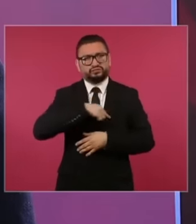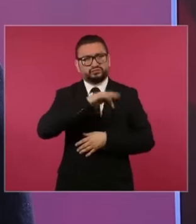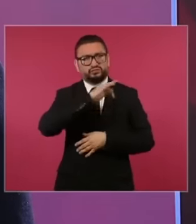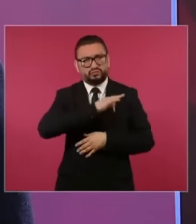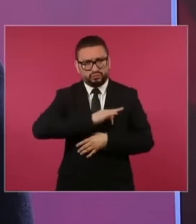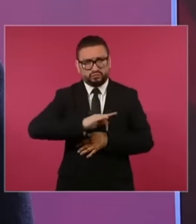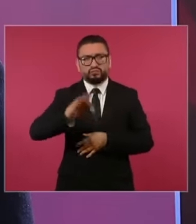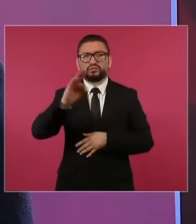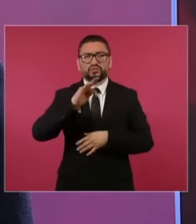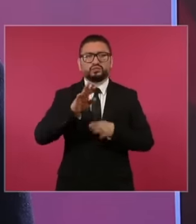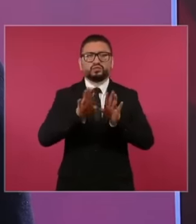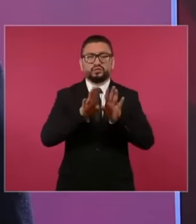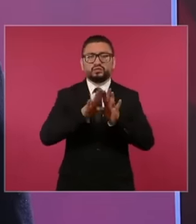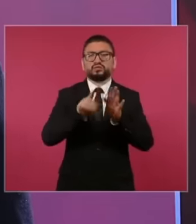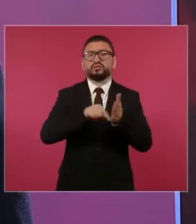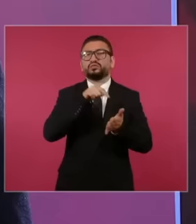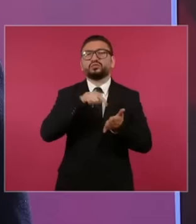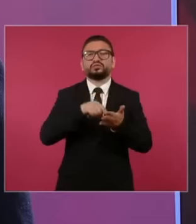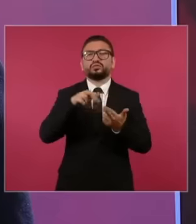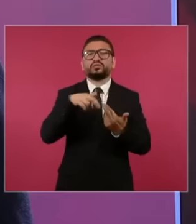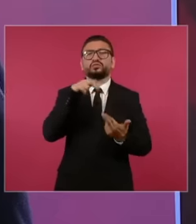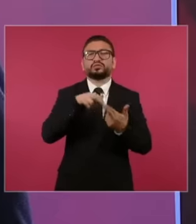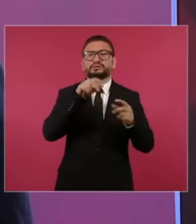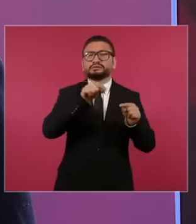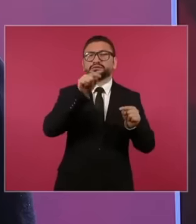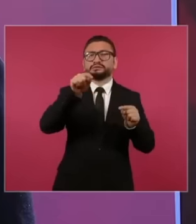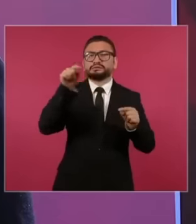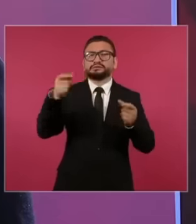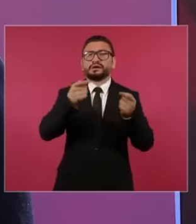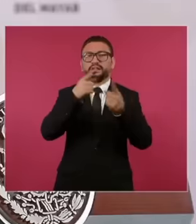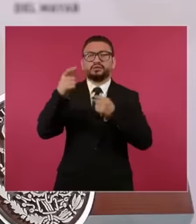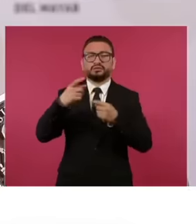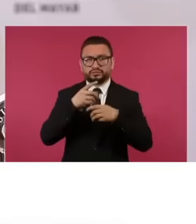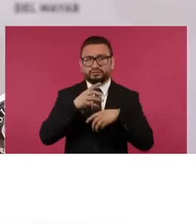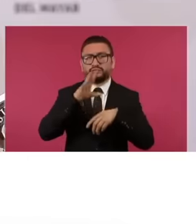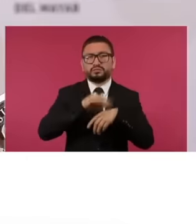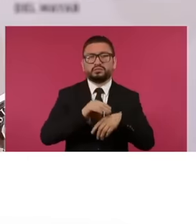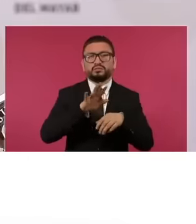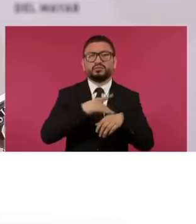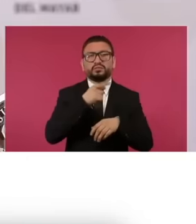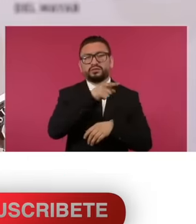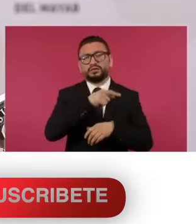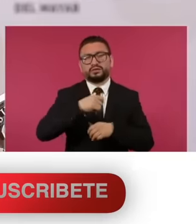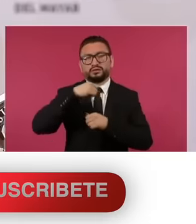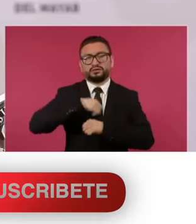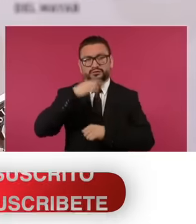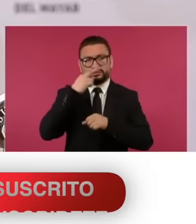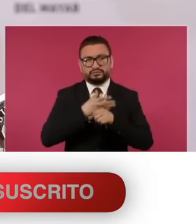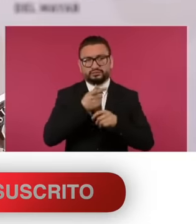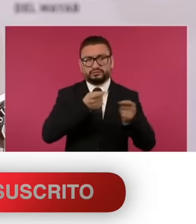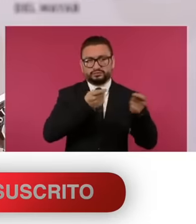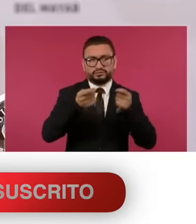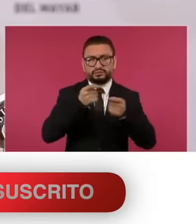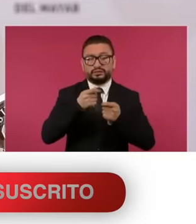series of sectors and regions approved by the regulatory entity to move forward, a social program called connectivity for well-being was created